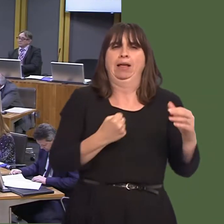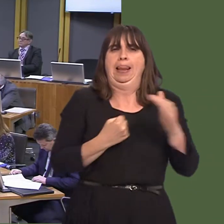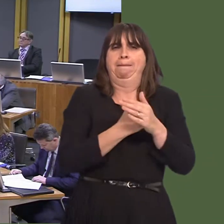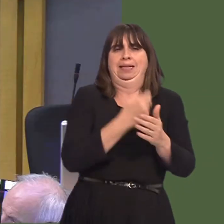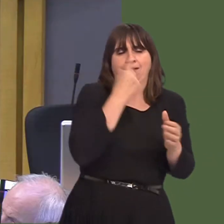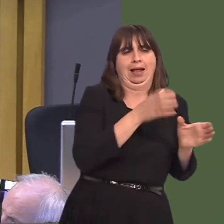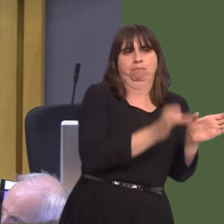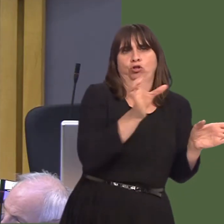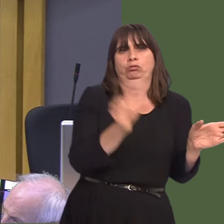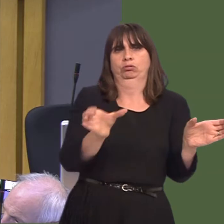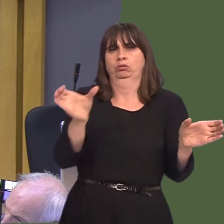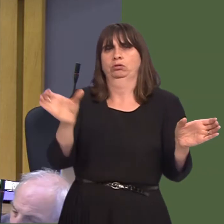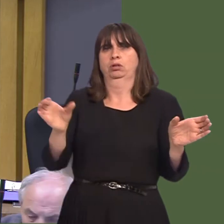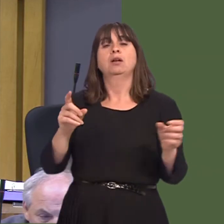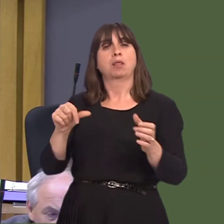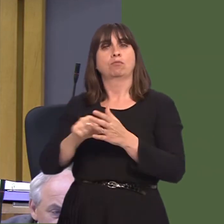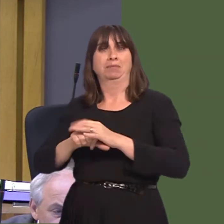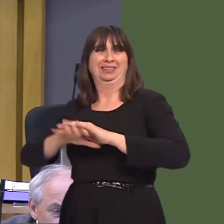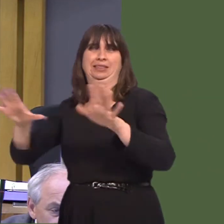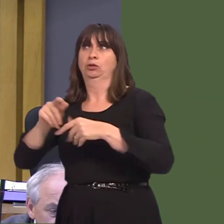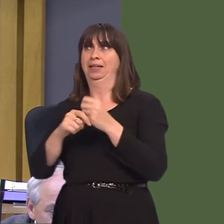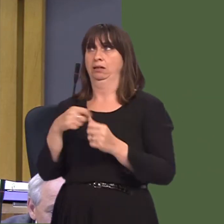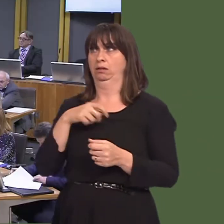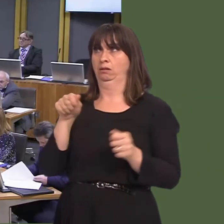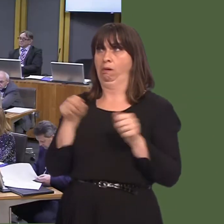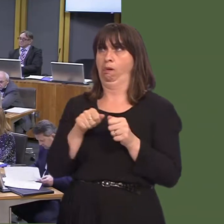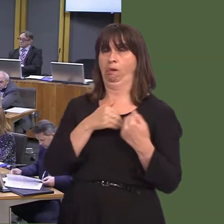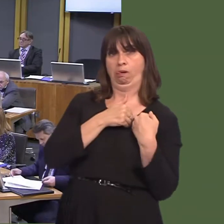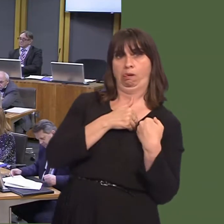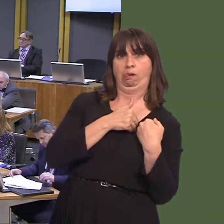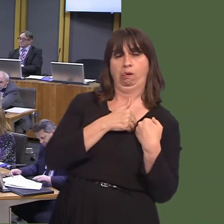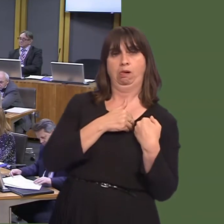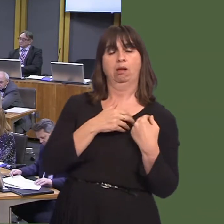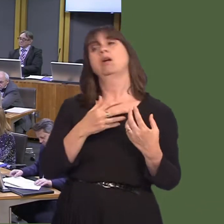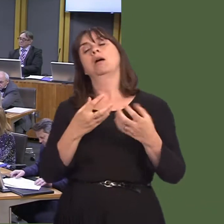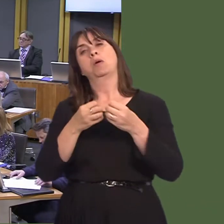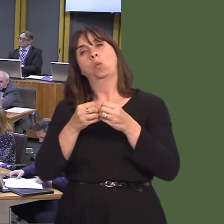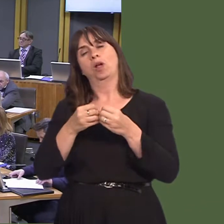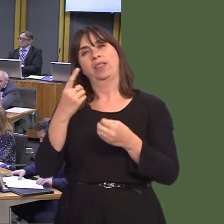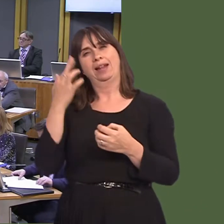So, I think it is appropriate for us to look again at what would be appropriate for Wales